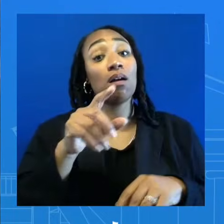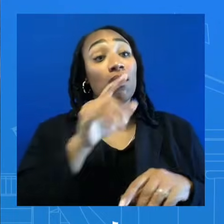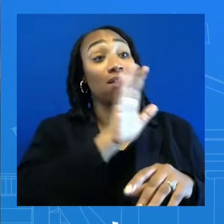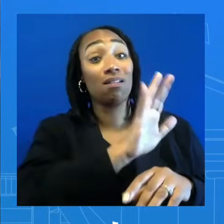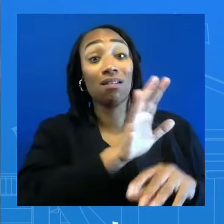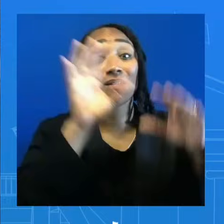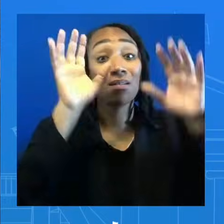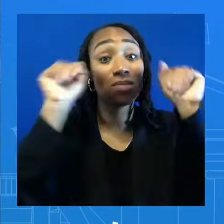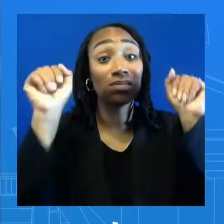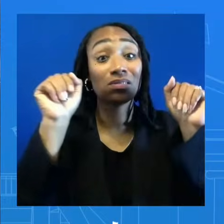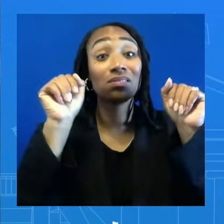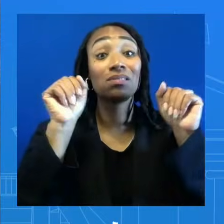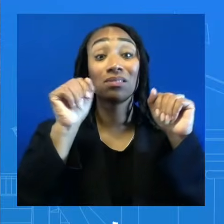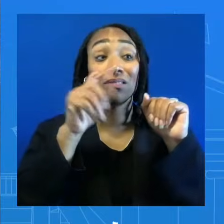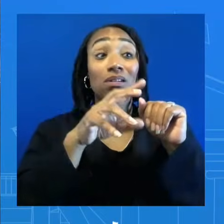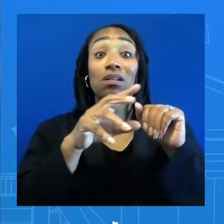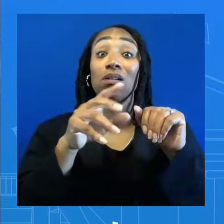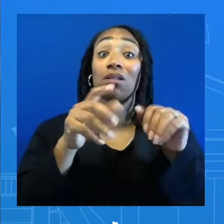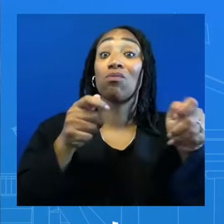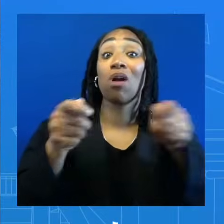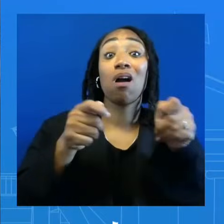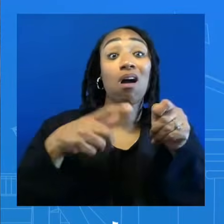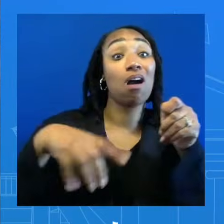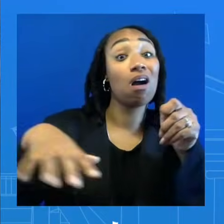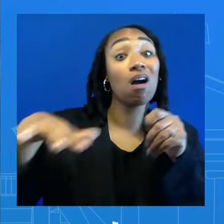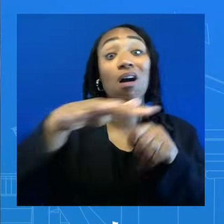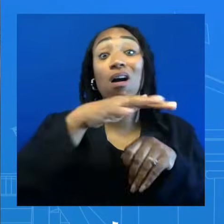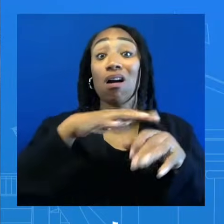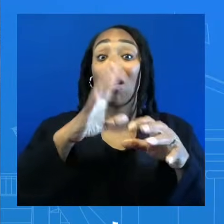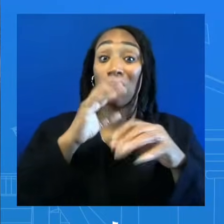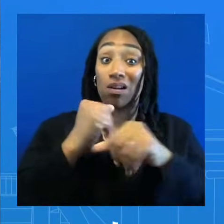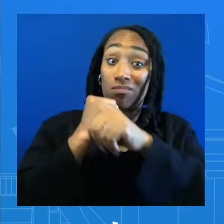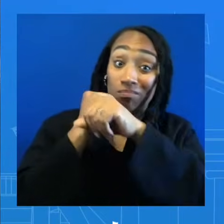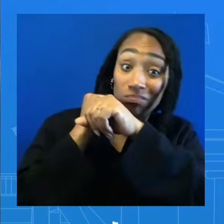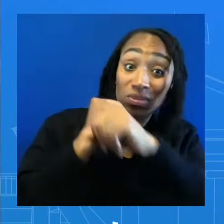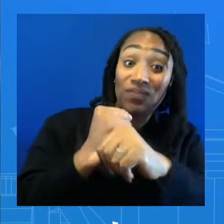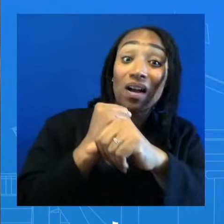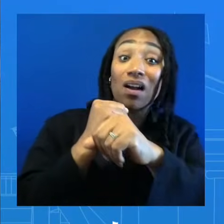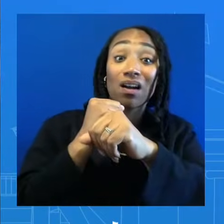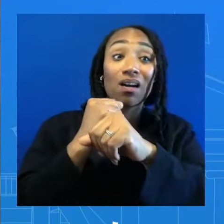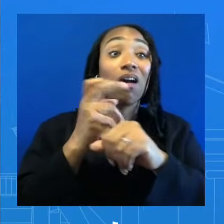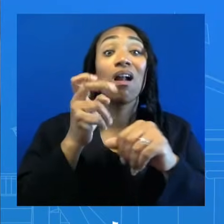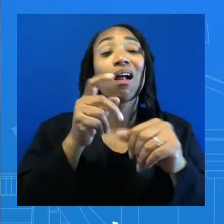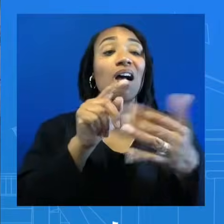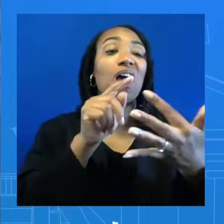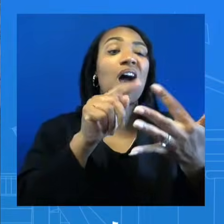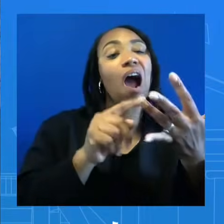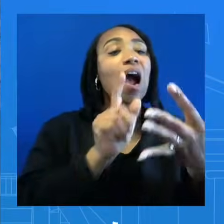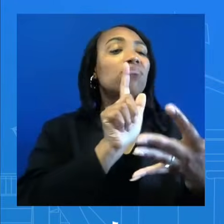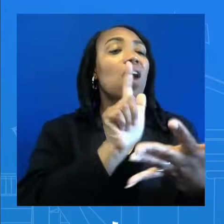against that kind of, you know, mass move again this time? Ms. Jean-Pierre: Well, you know where the president